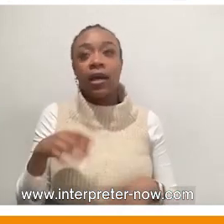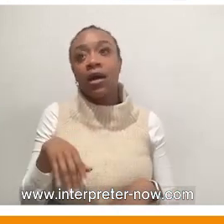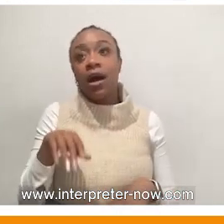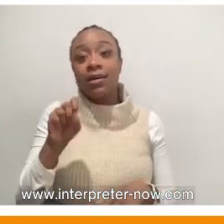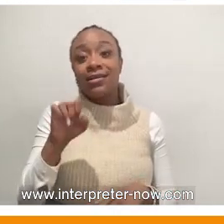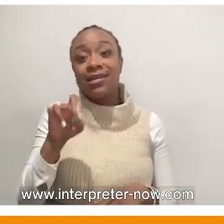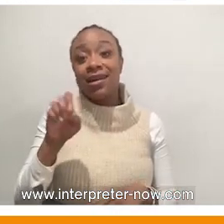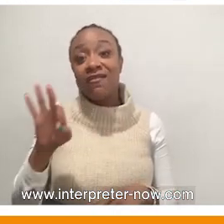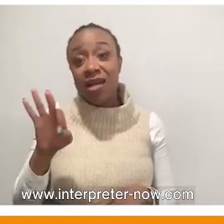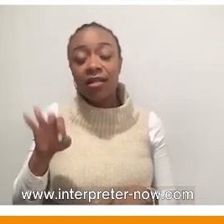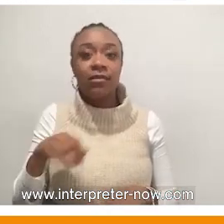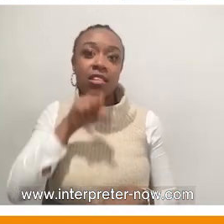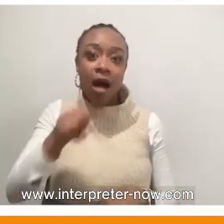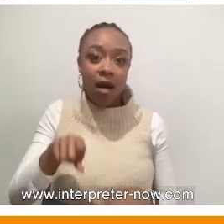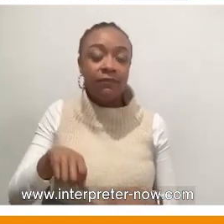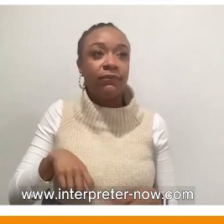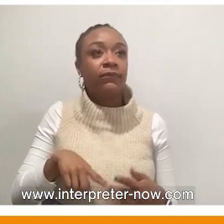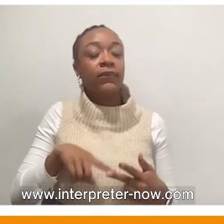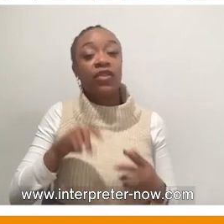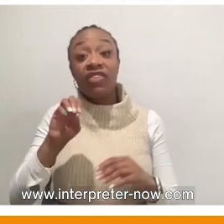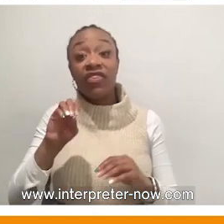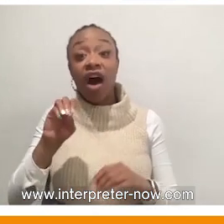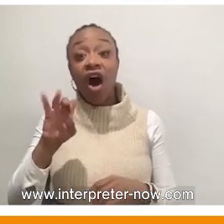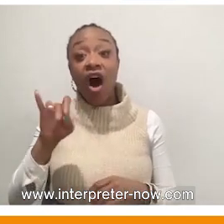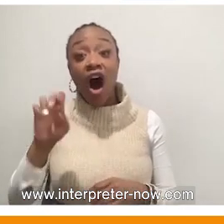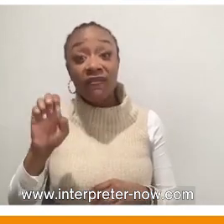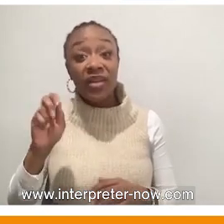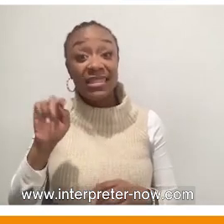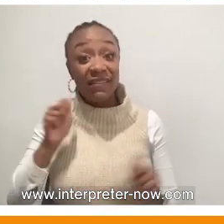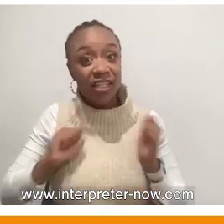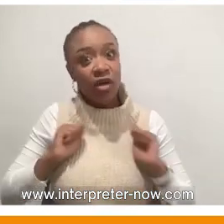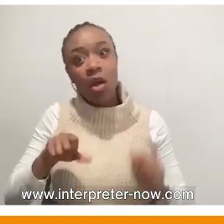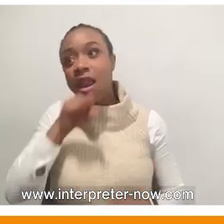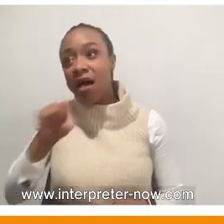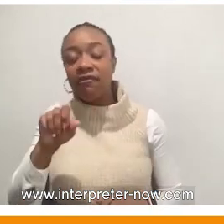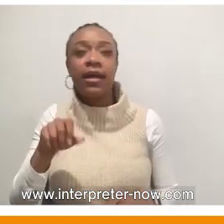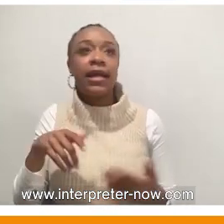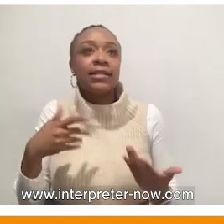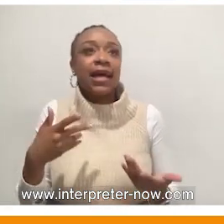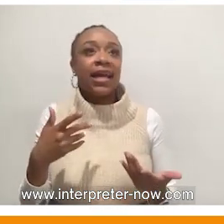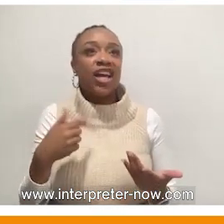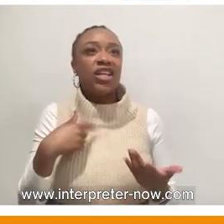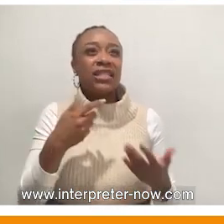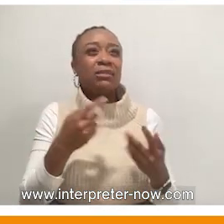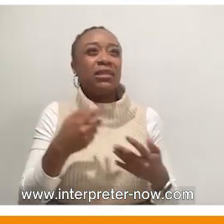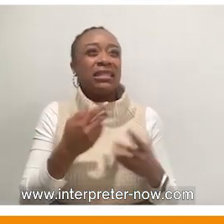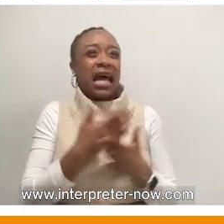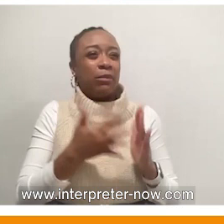Seinfeld, love it! The Office, love it! But there comes a point where you try something you don't enjoy, and you continue to do it